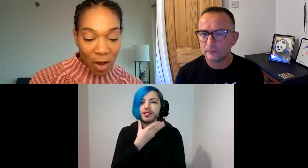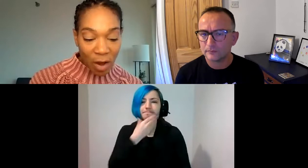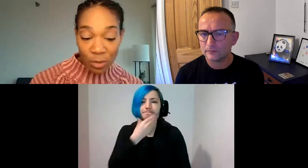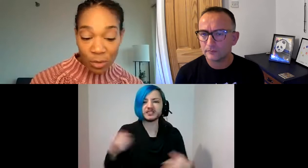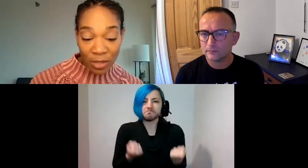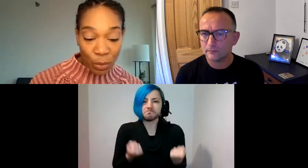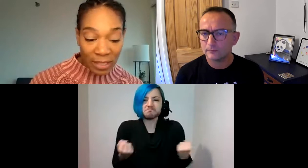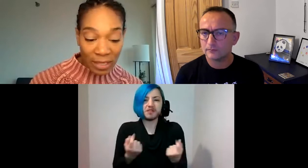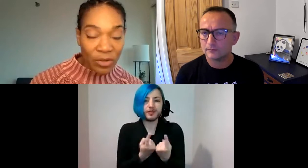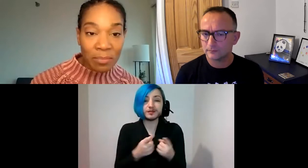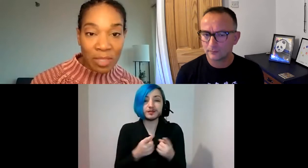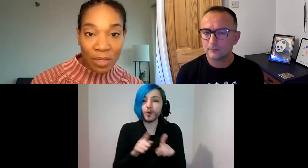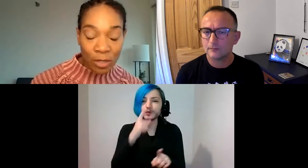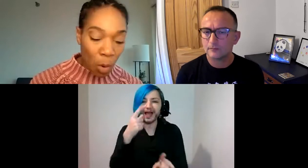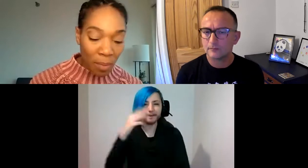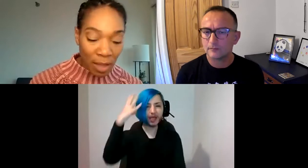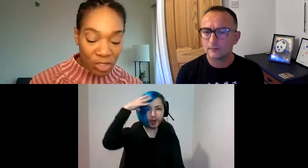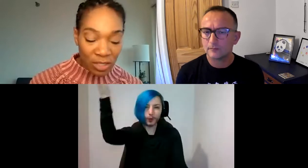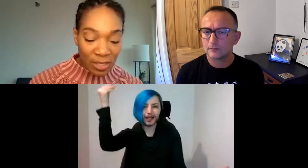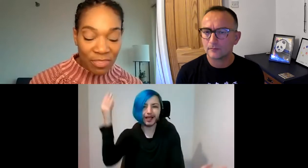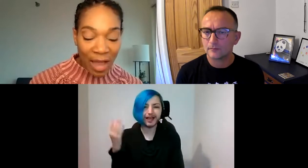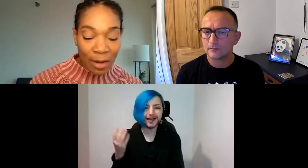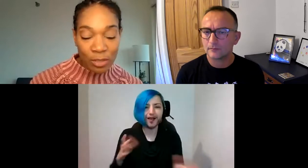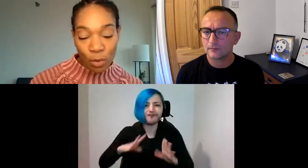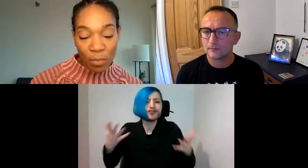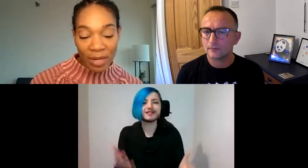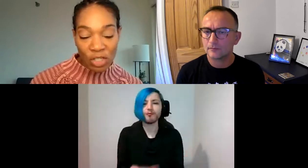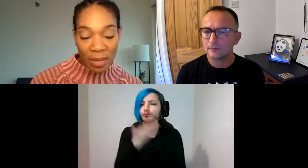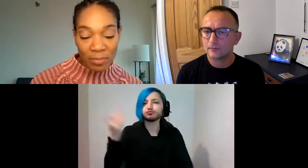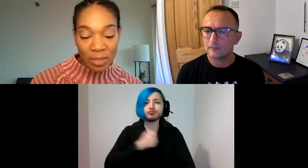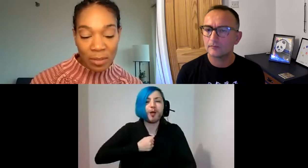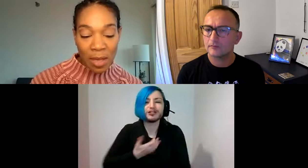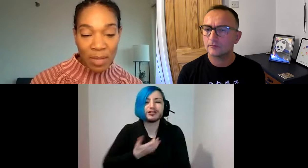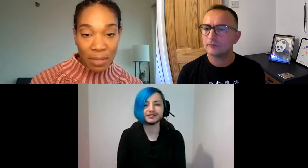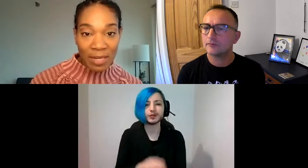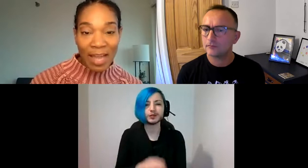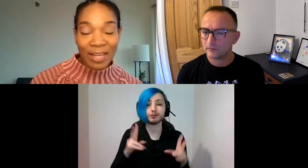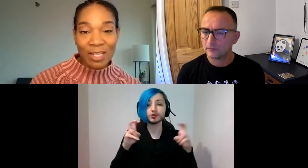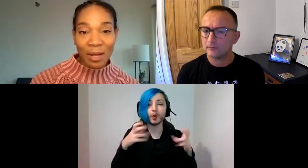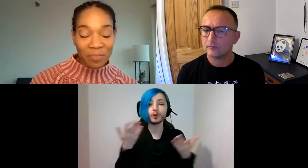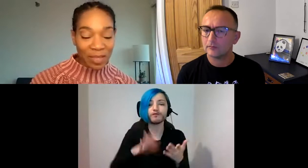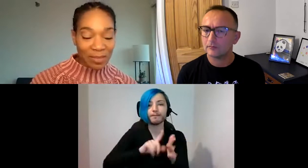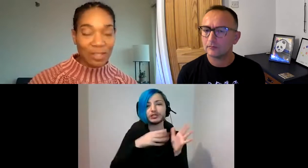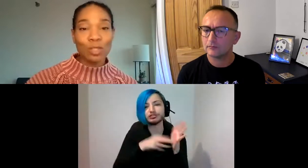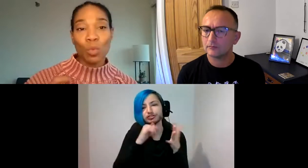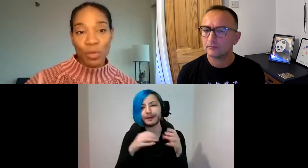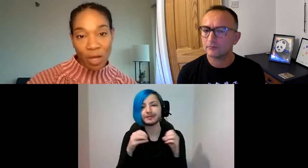When I would have conversations with different people about language people fooled say captivating things and